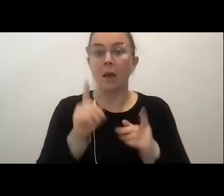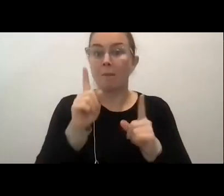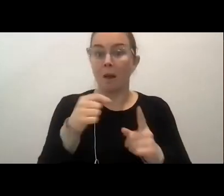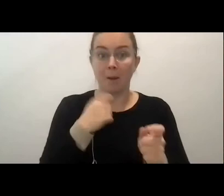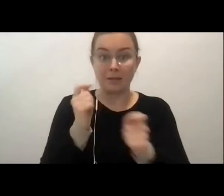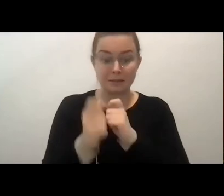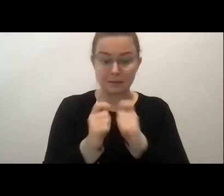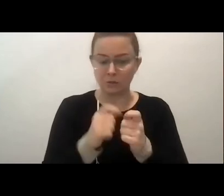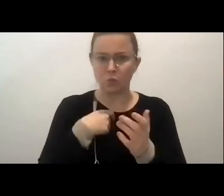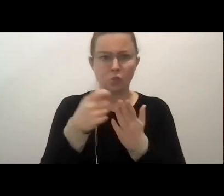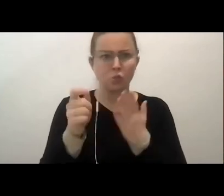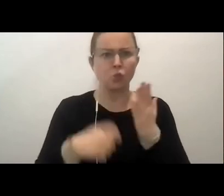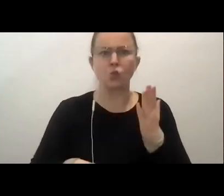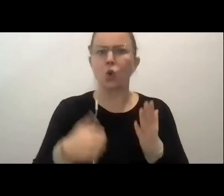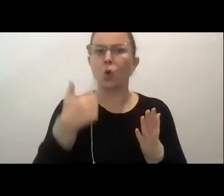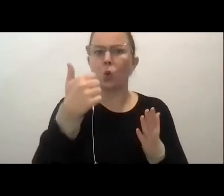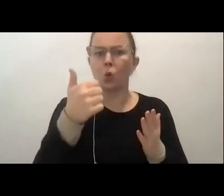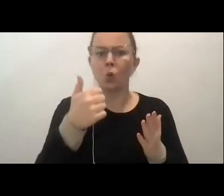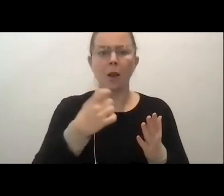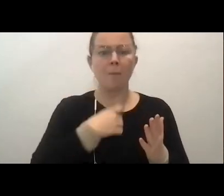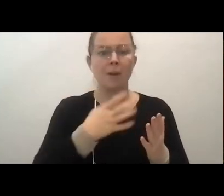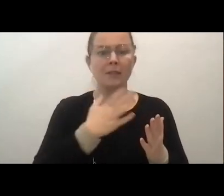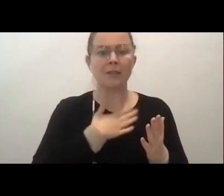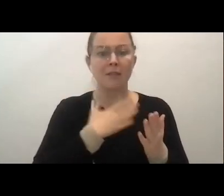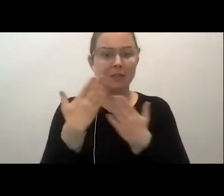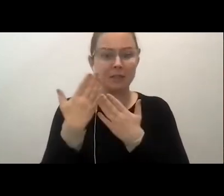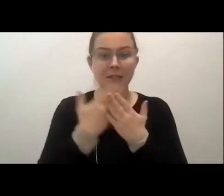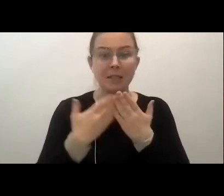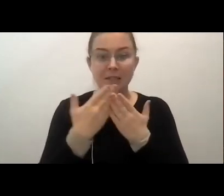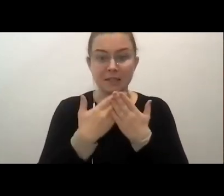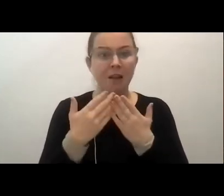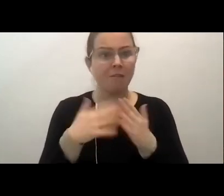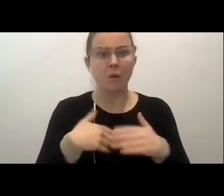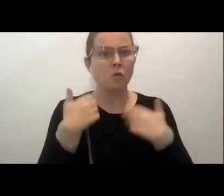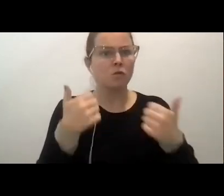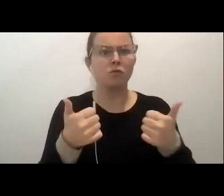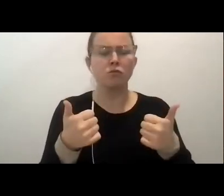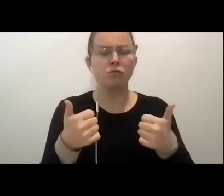you know? Because when I studied on my own I did fine. I found it really really difficult to